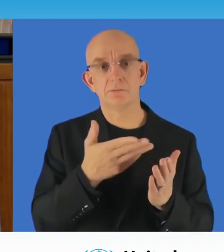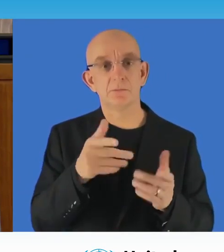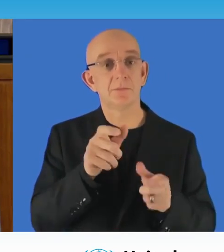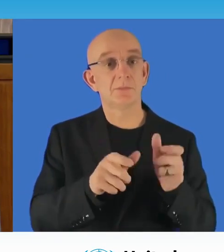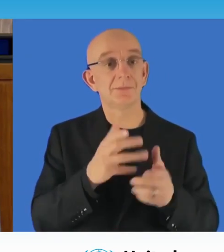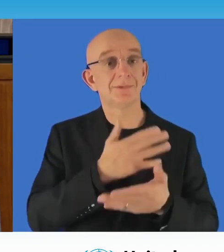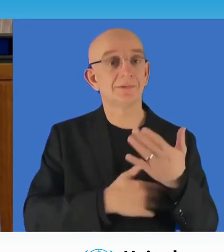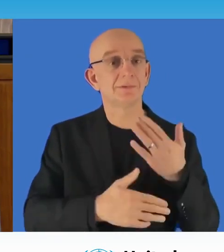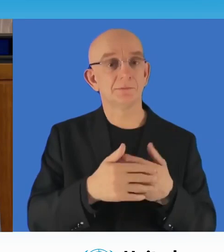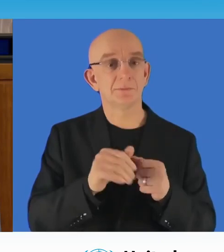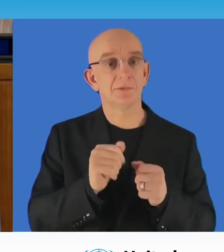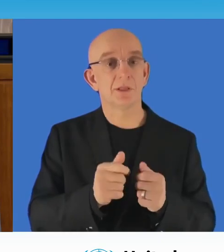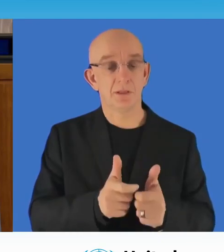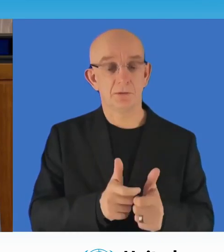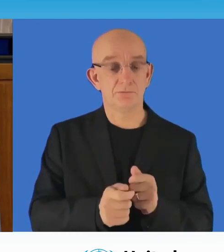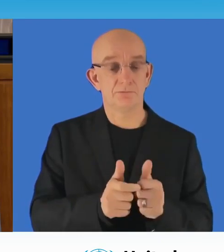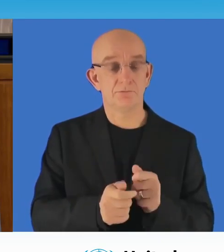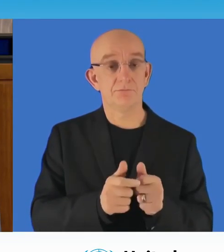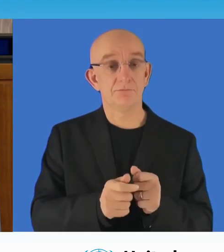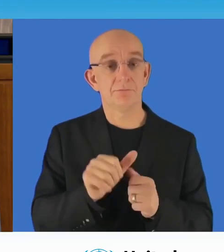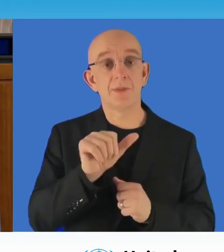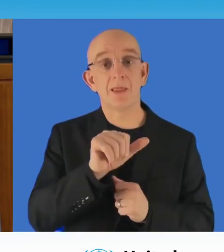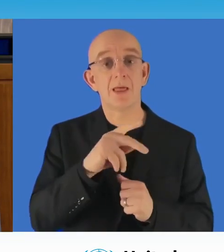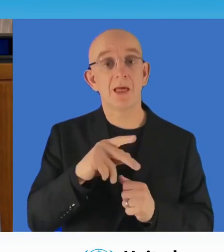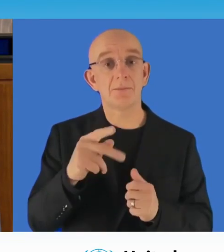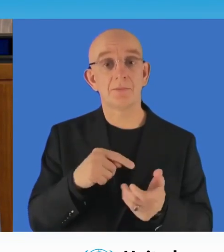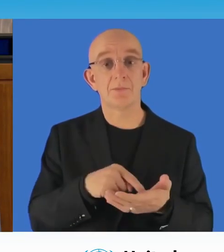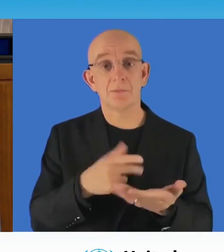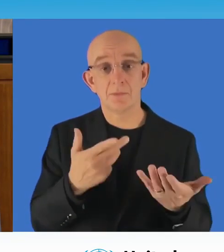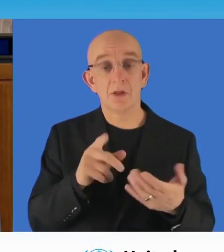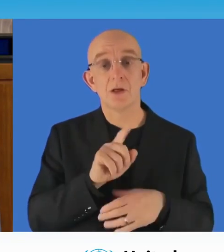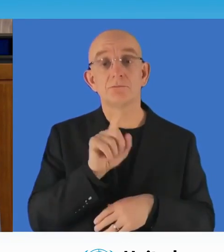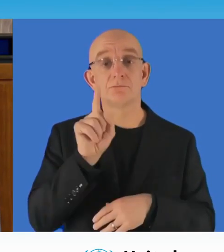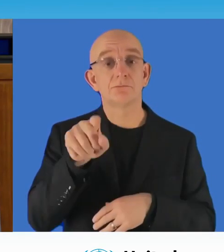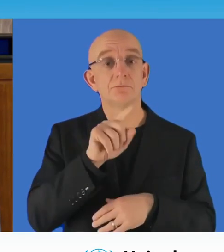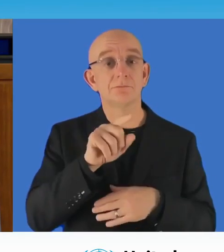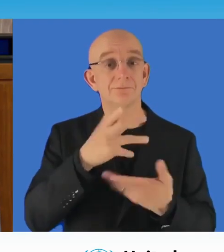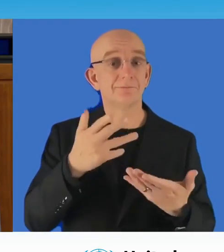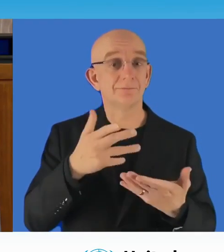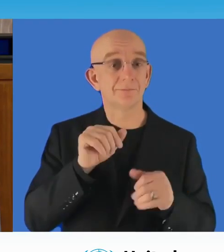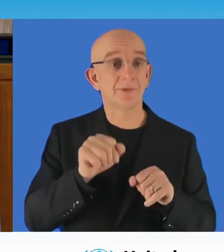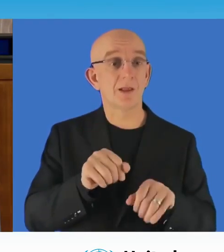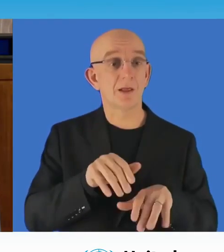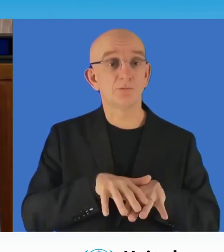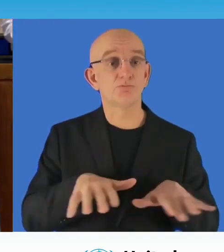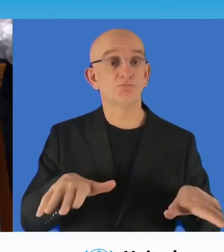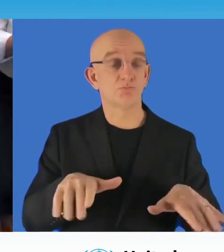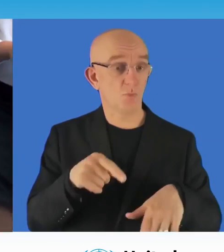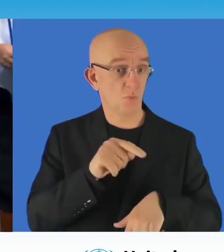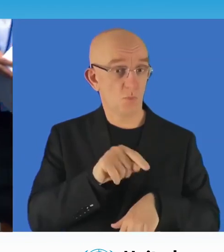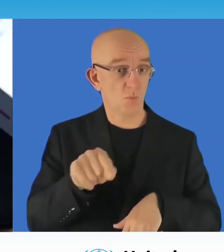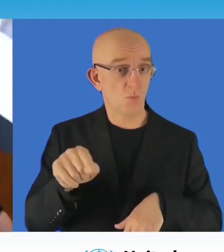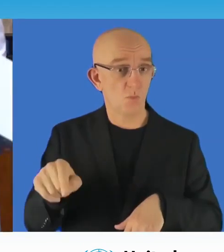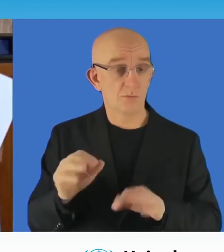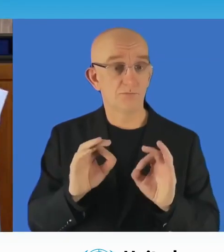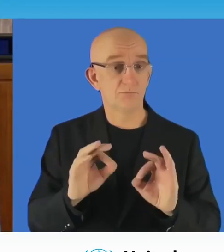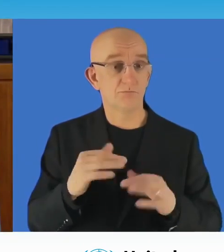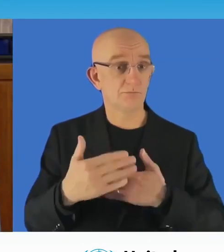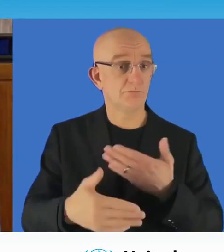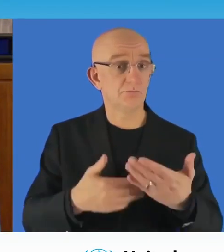cks is now in effect and being implemented to ensure digital accessibility for marginalized